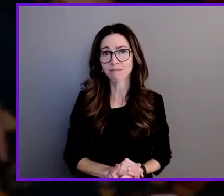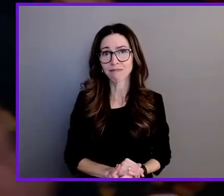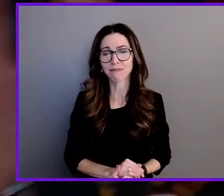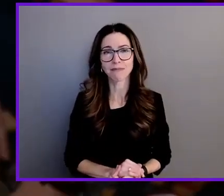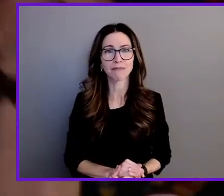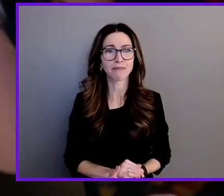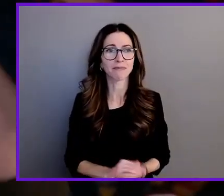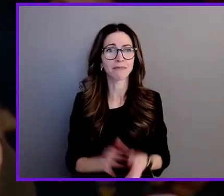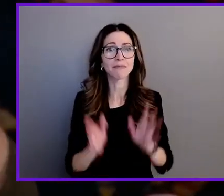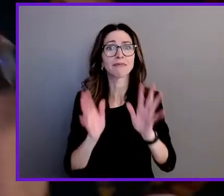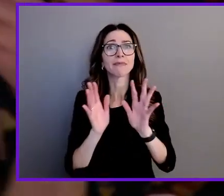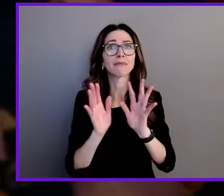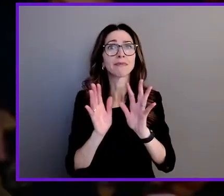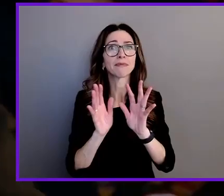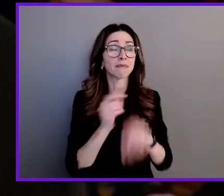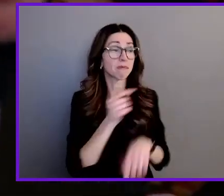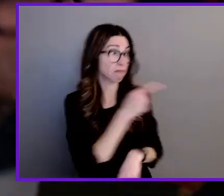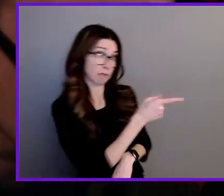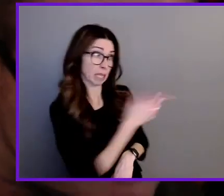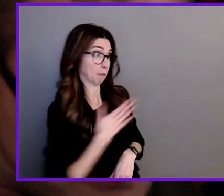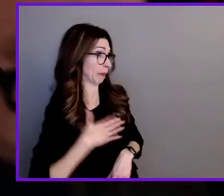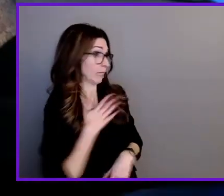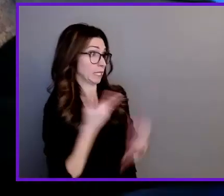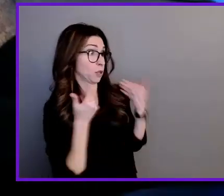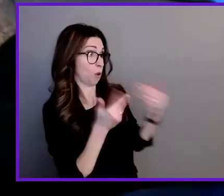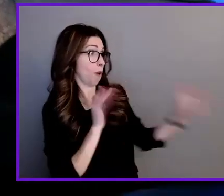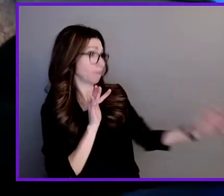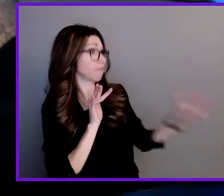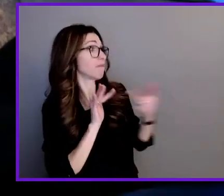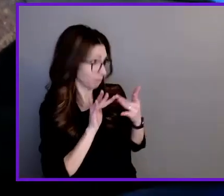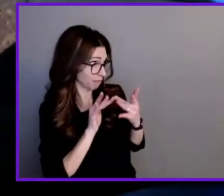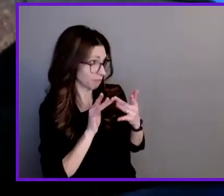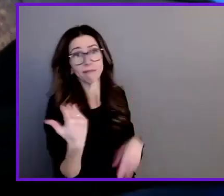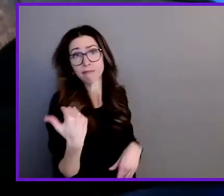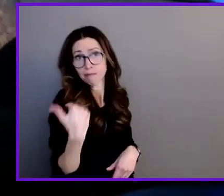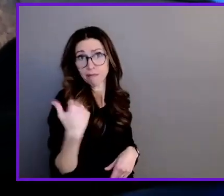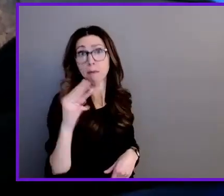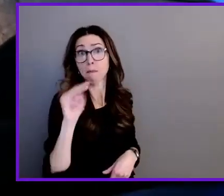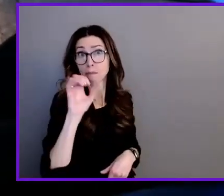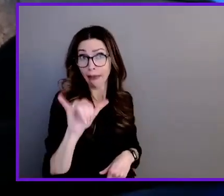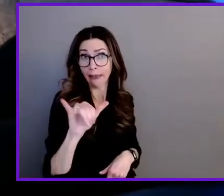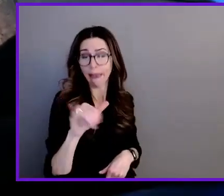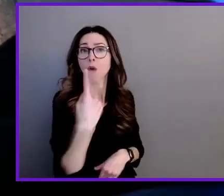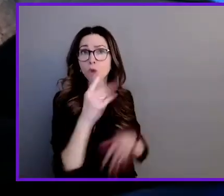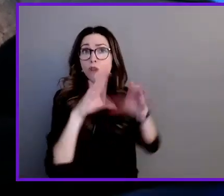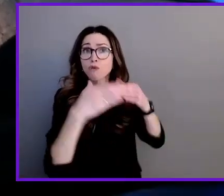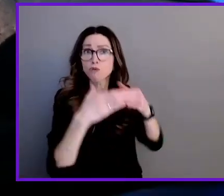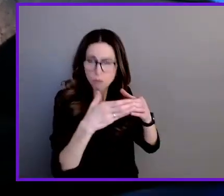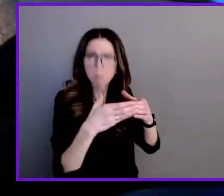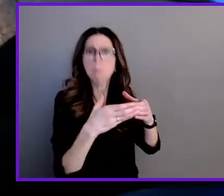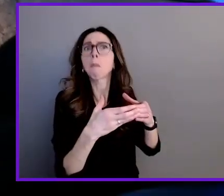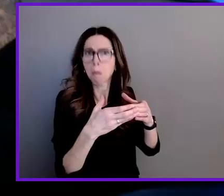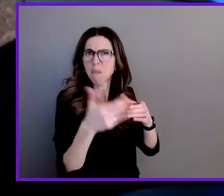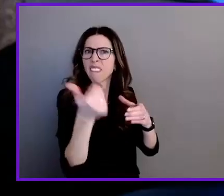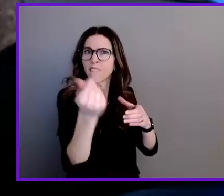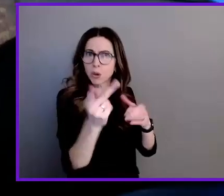Well, please reach out. We met with a group in May and we met several times with agents and managers before the pandemic to start this